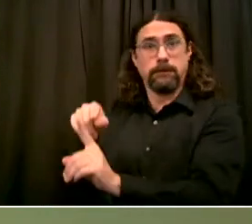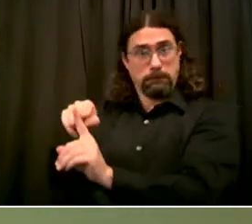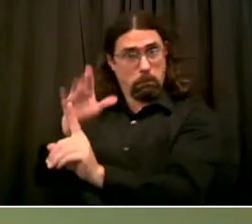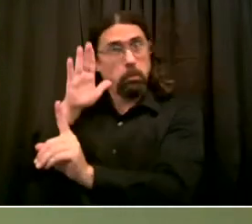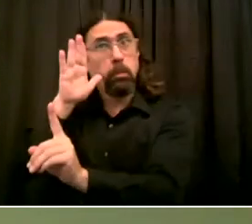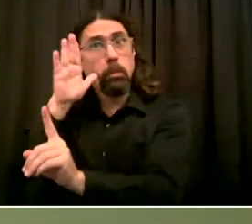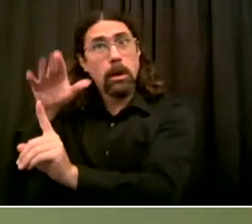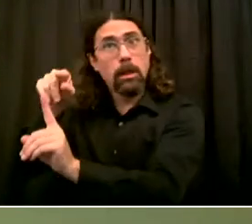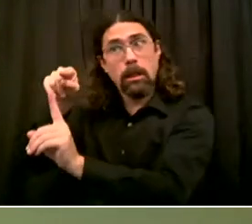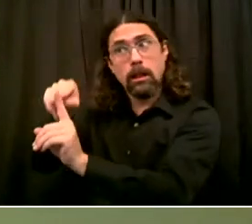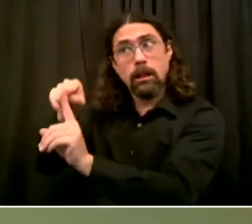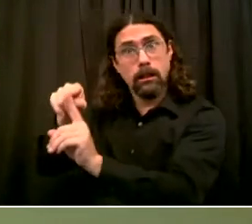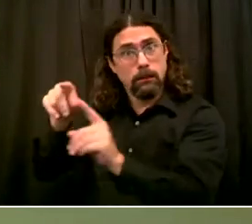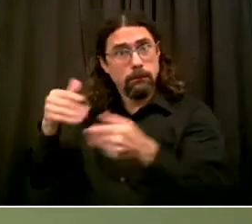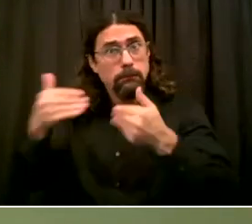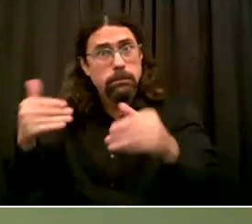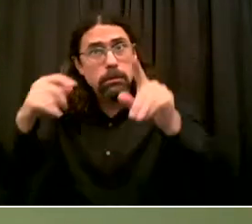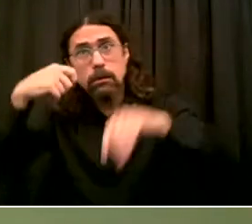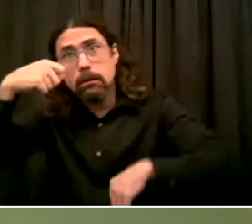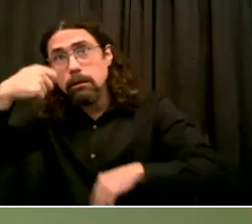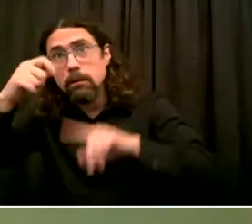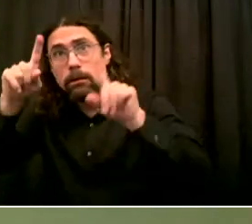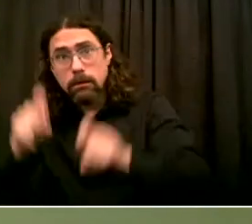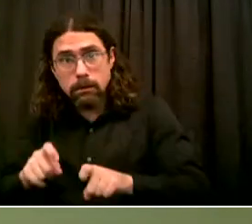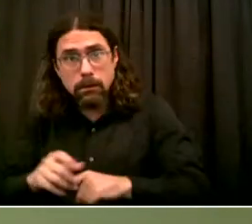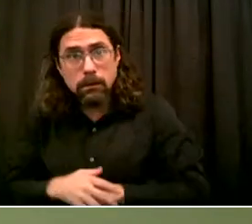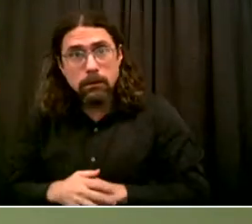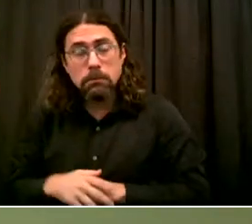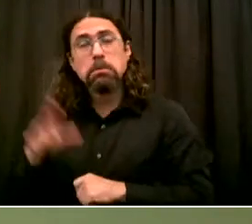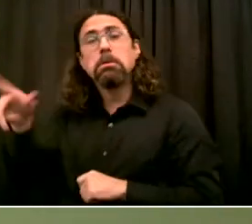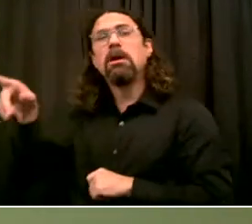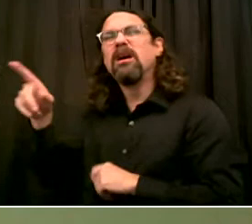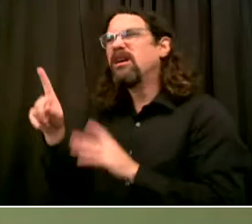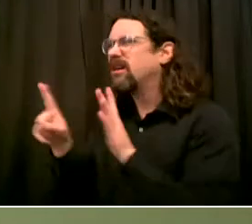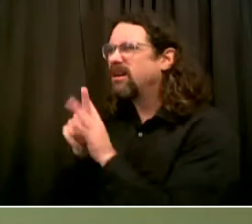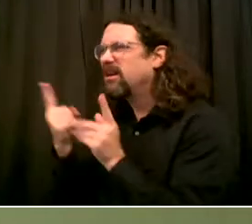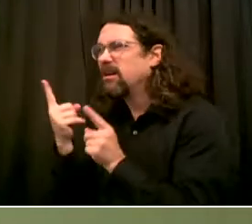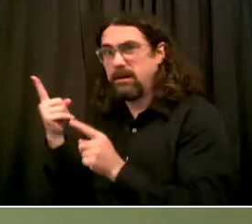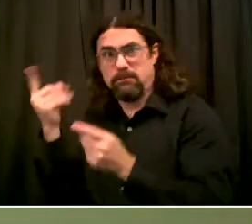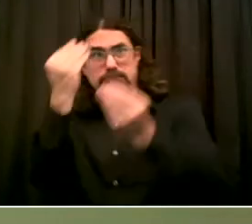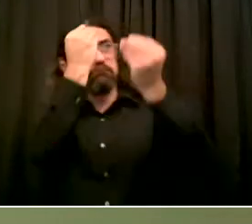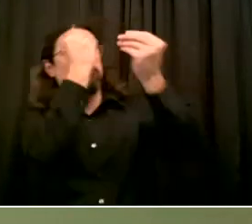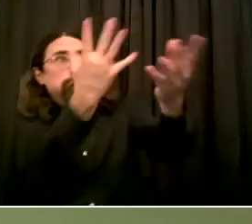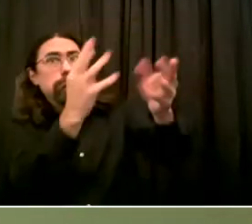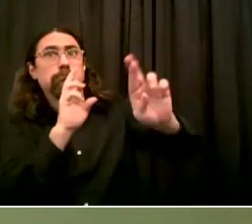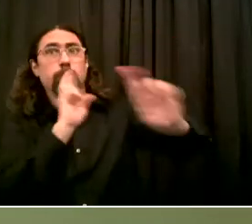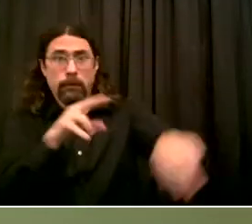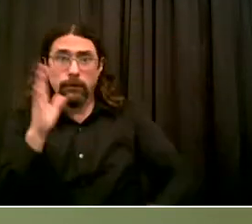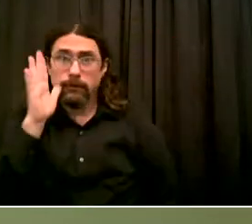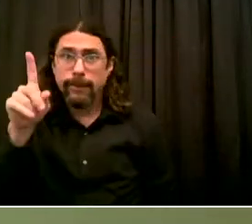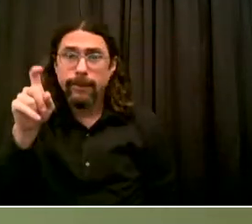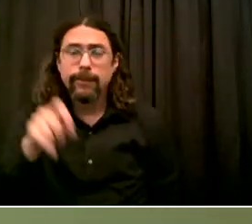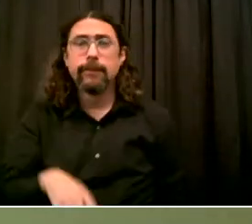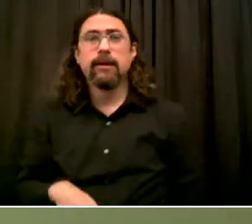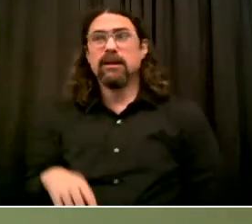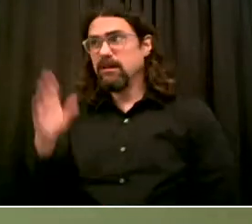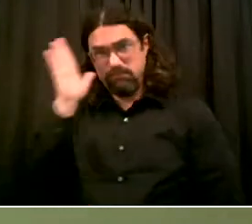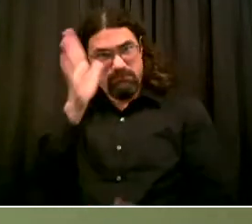THOSE ALL COME AT A CONSEQUENCE TO PEOPLE'S SOCIAL AND EMOTIONAL LIVES ANDNDCL EARLY TO THEIR INDIVIDUAL